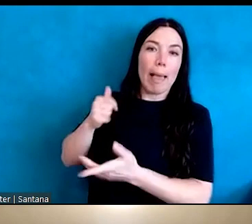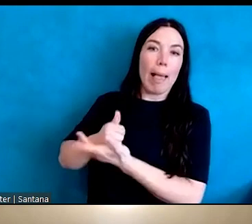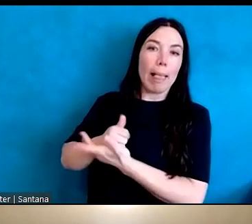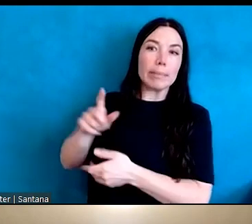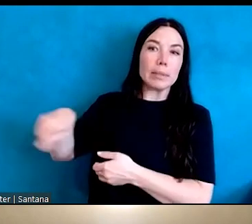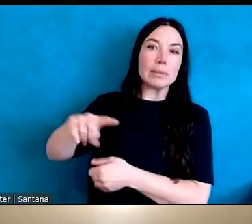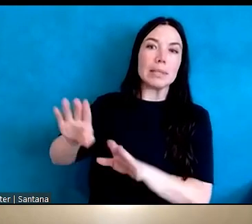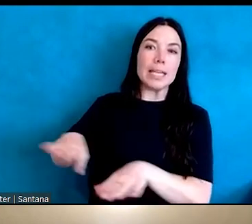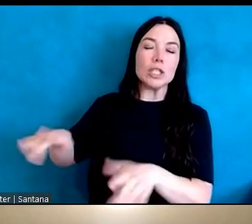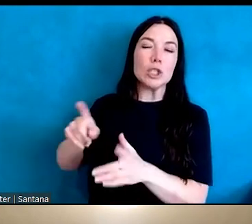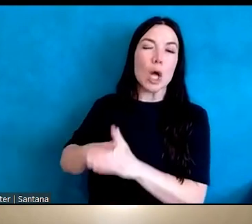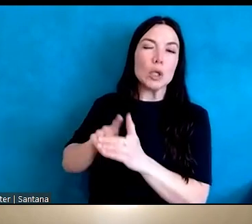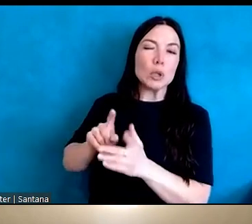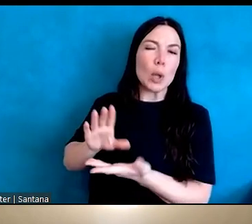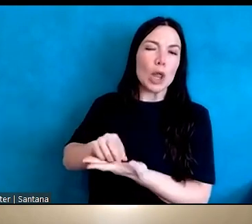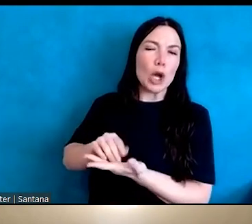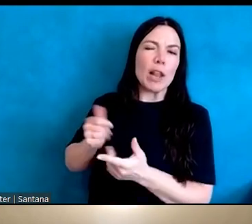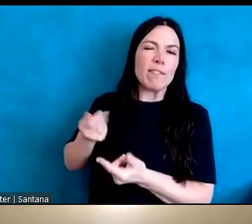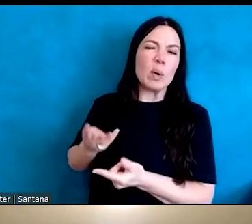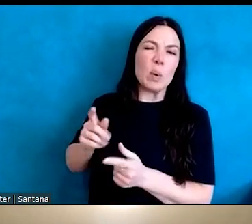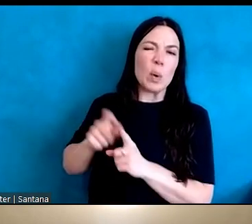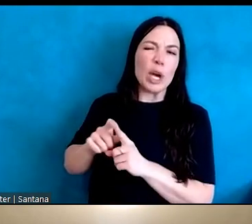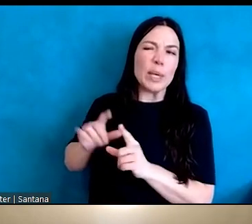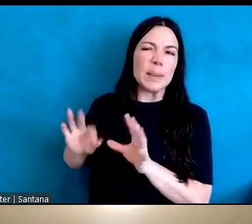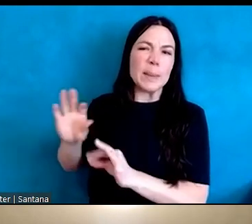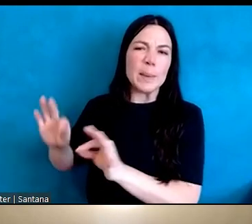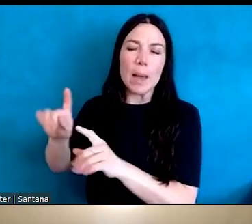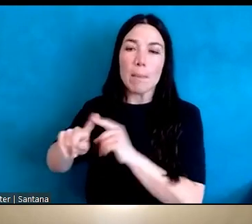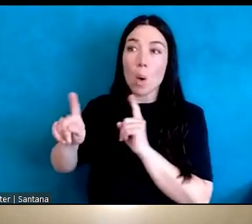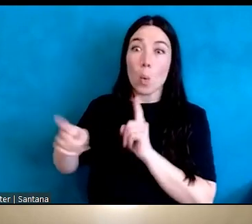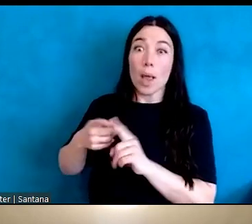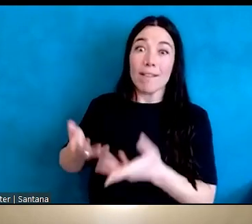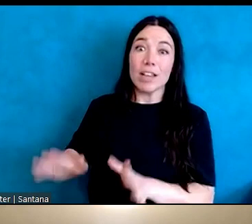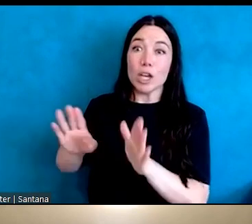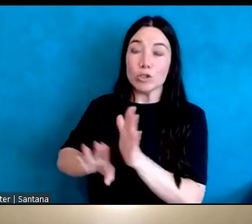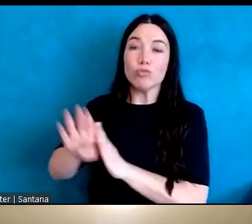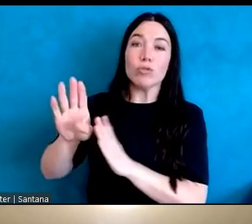But, once children develop more, they have something of a suppressing function